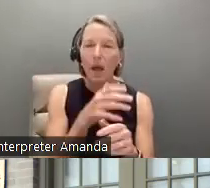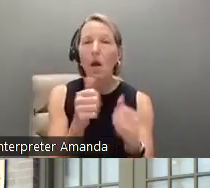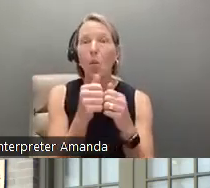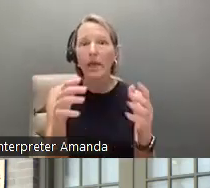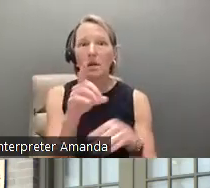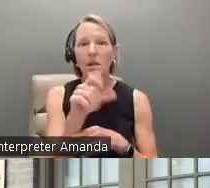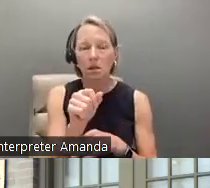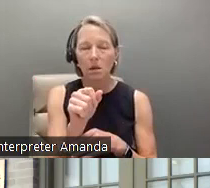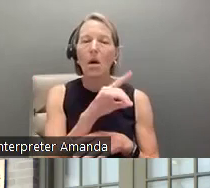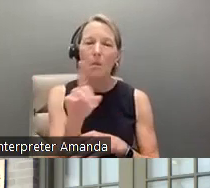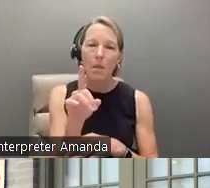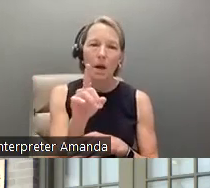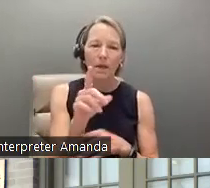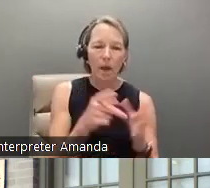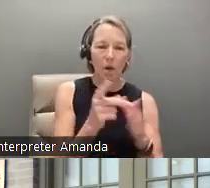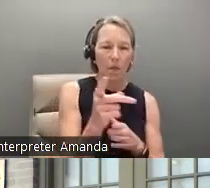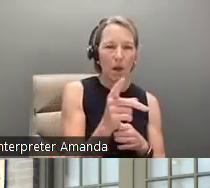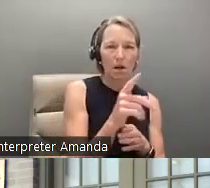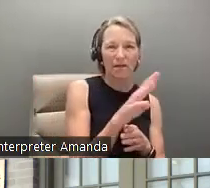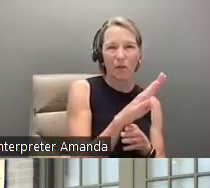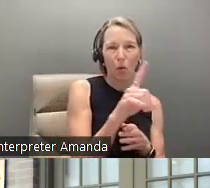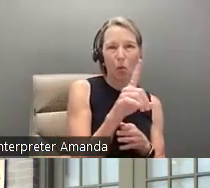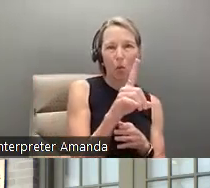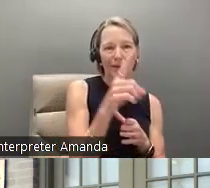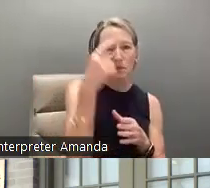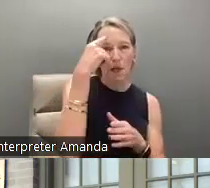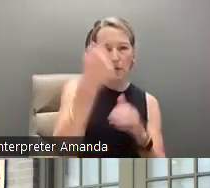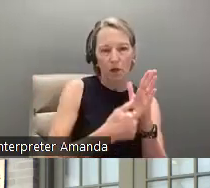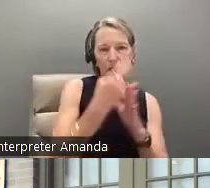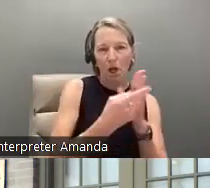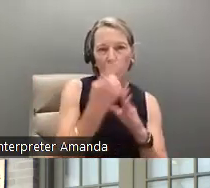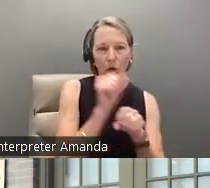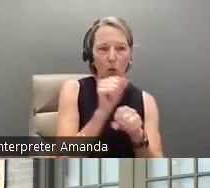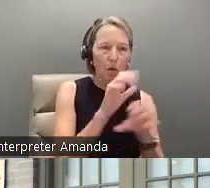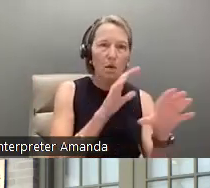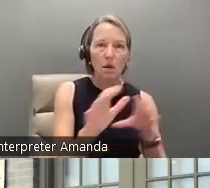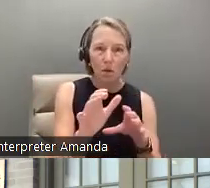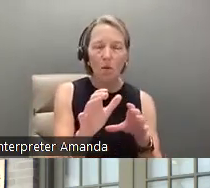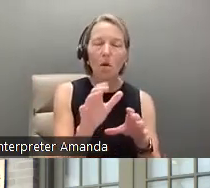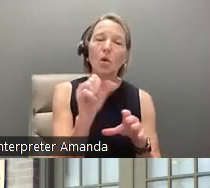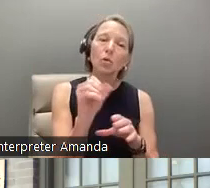however they were only paid about 41 cents per hour for the work that they were doing so this